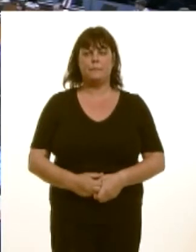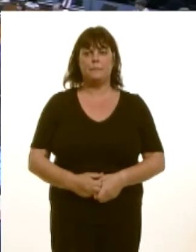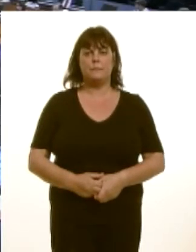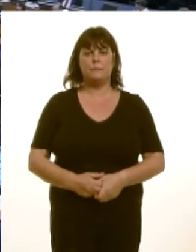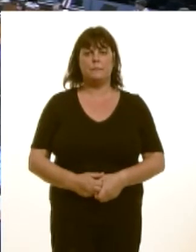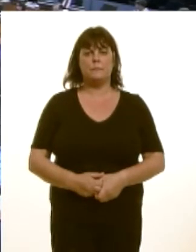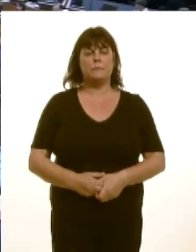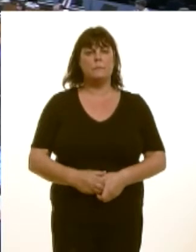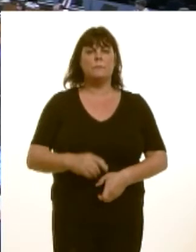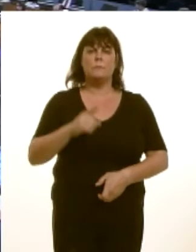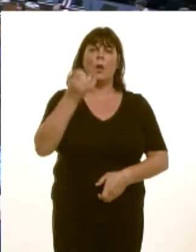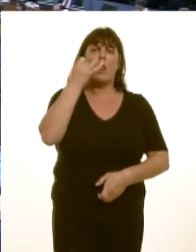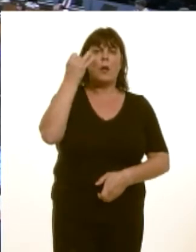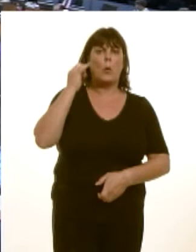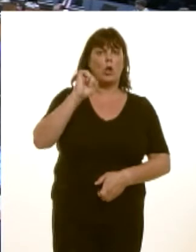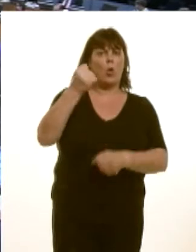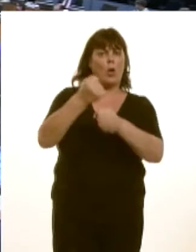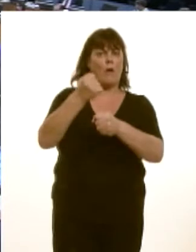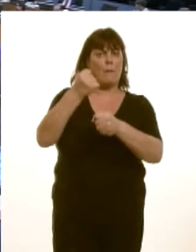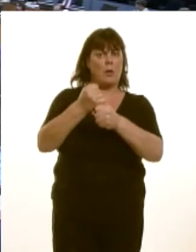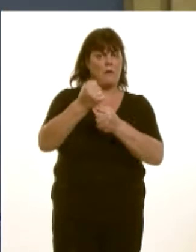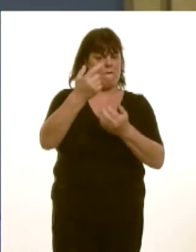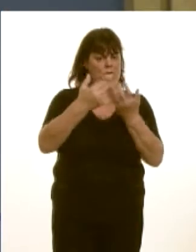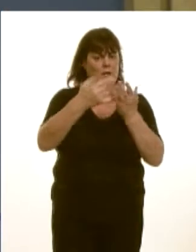last week highlighted the problem of bedblocking in the Welsh NHS.